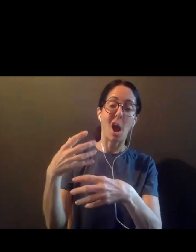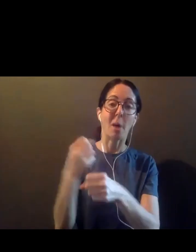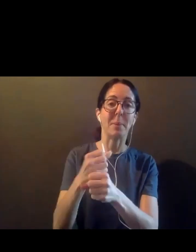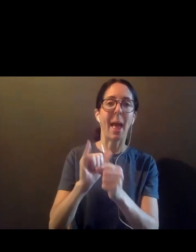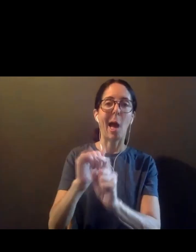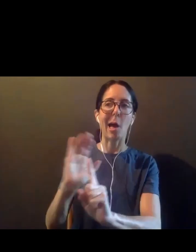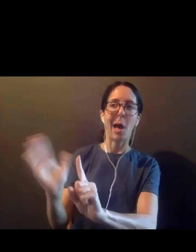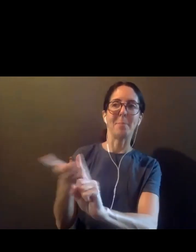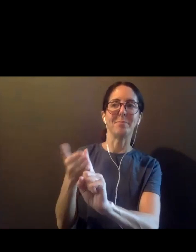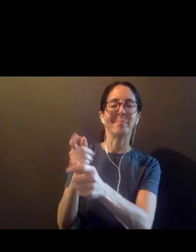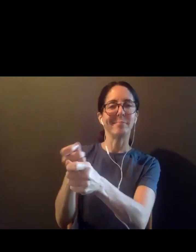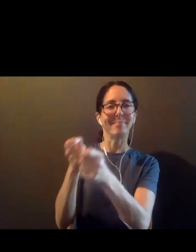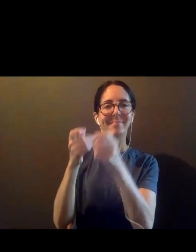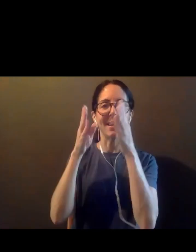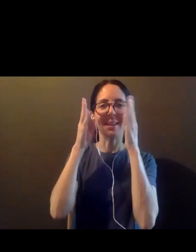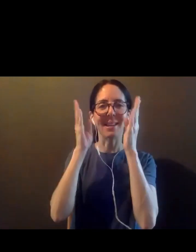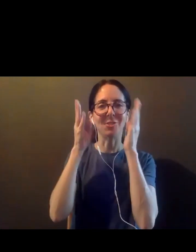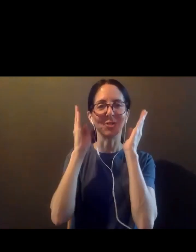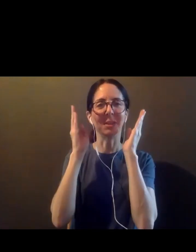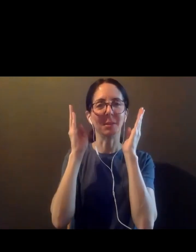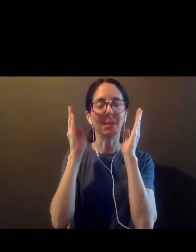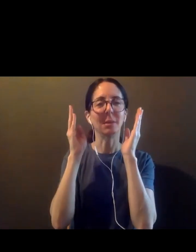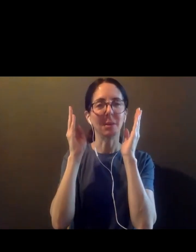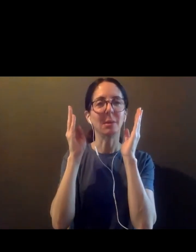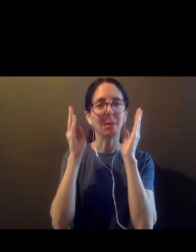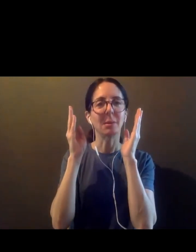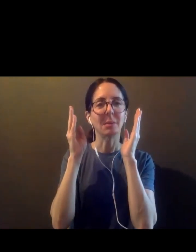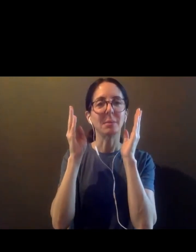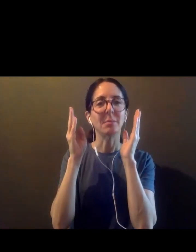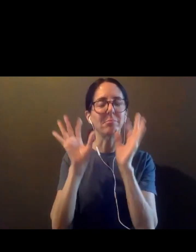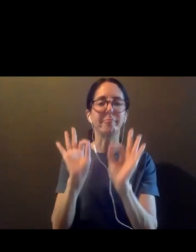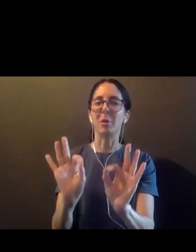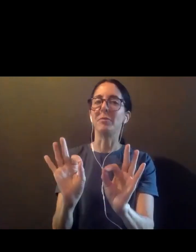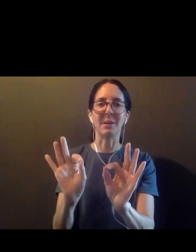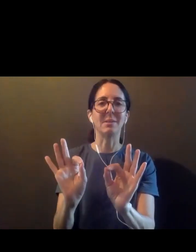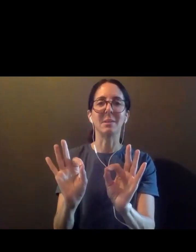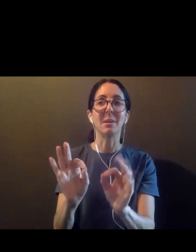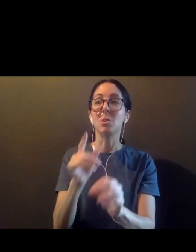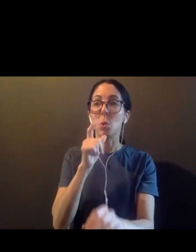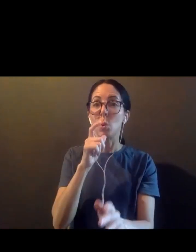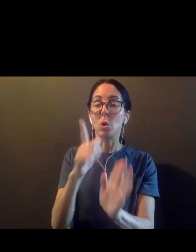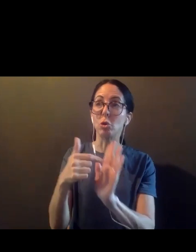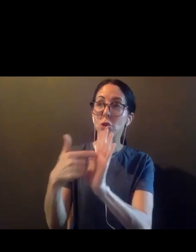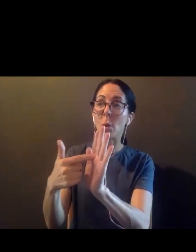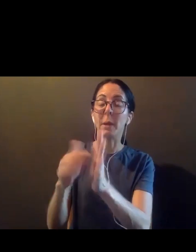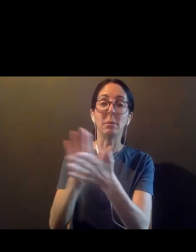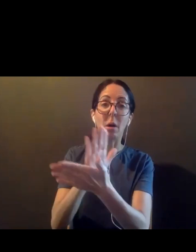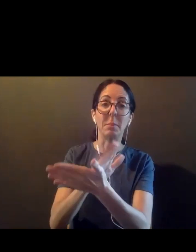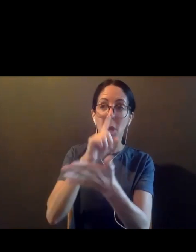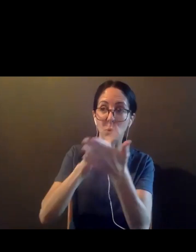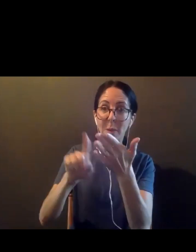of the intended recipient of that document or research to ensure the actual implementation